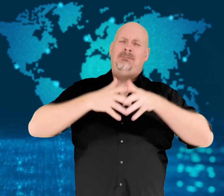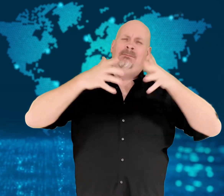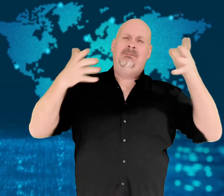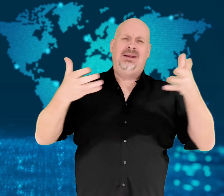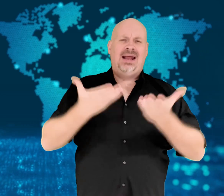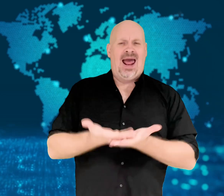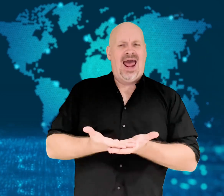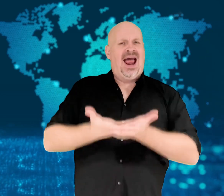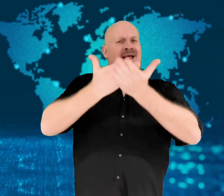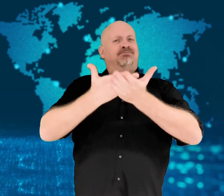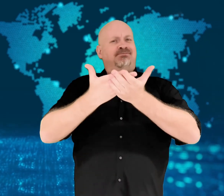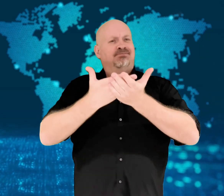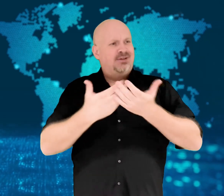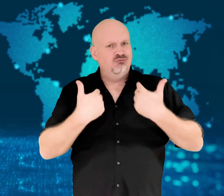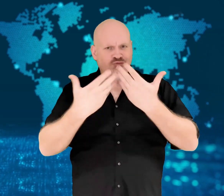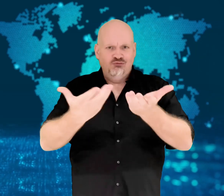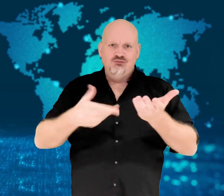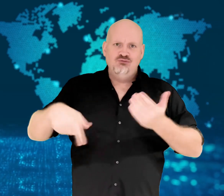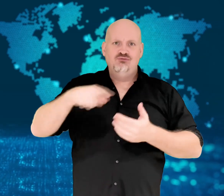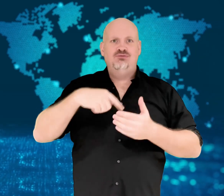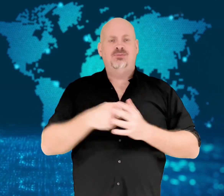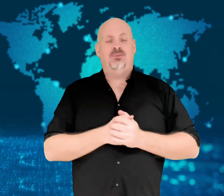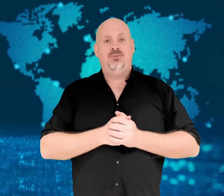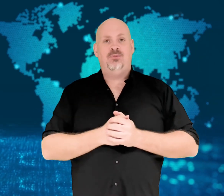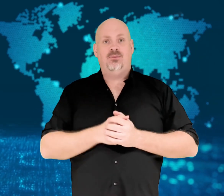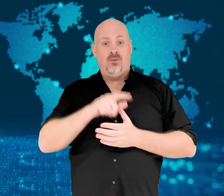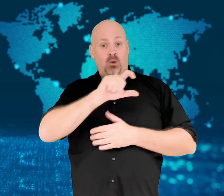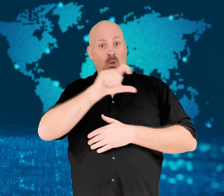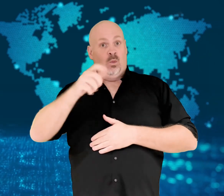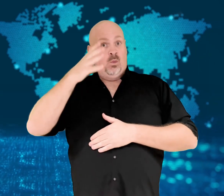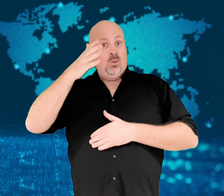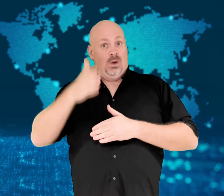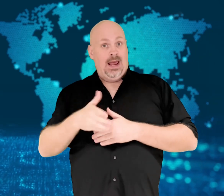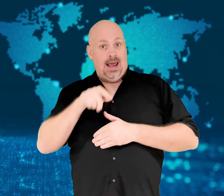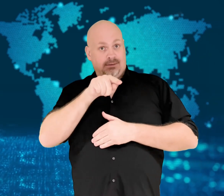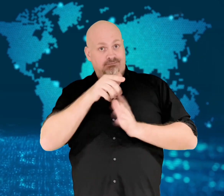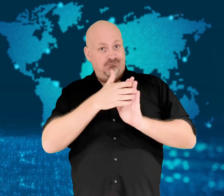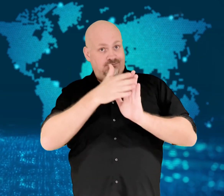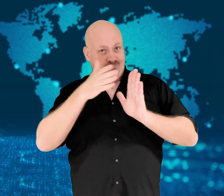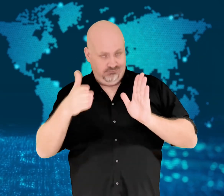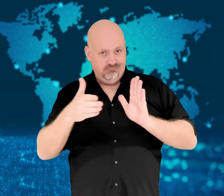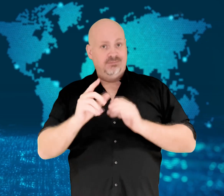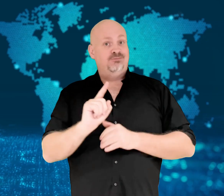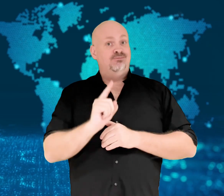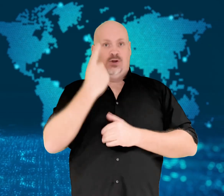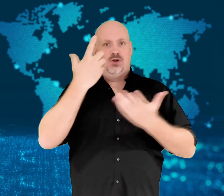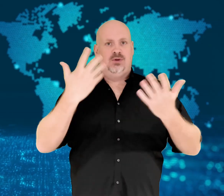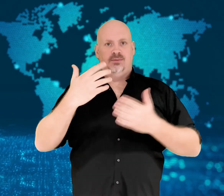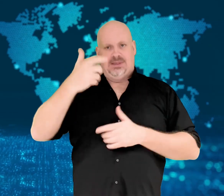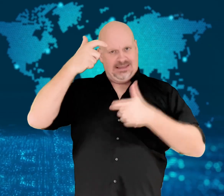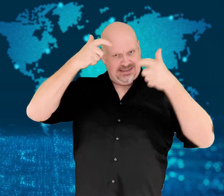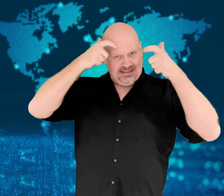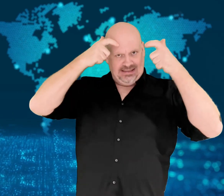The day is being called "The Big Help Out."